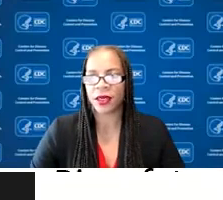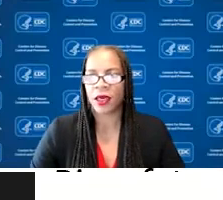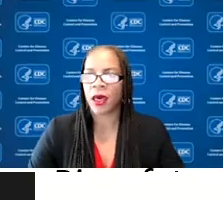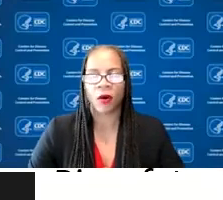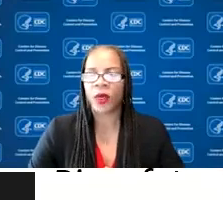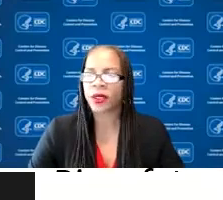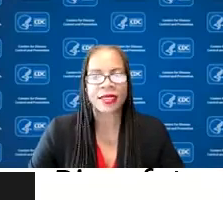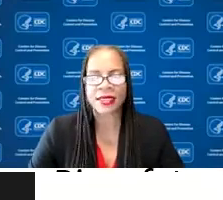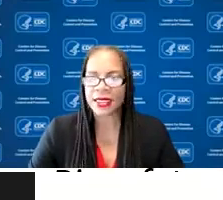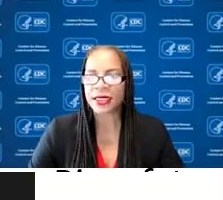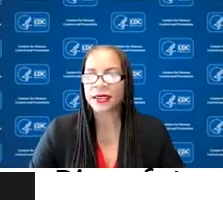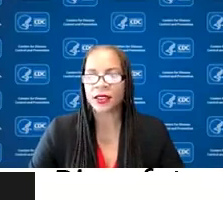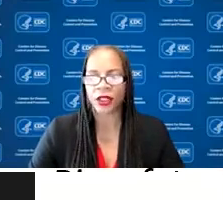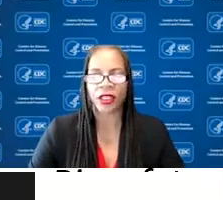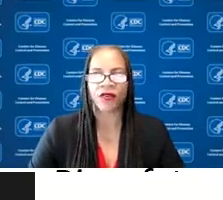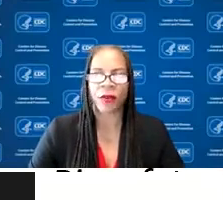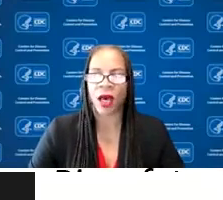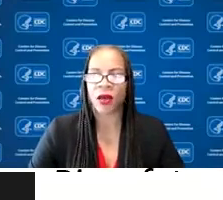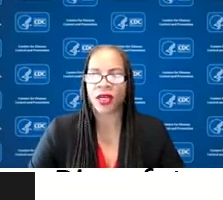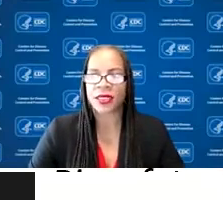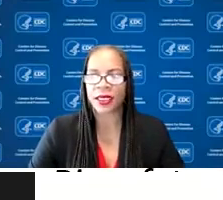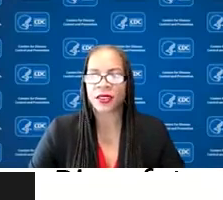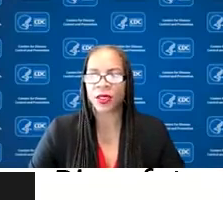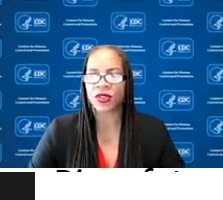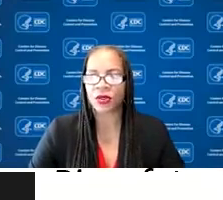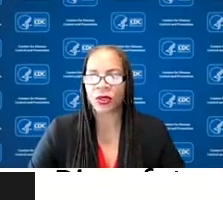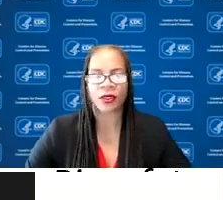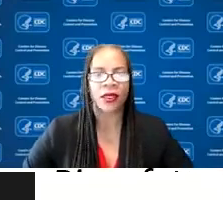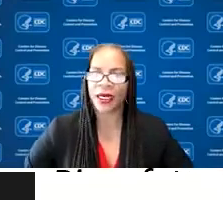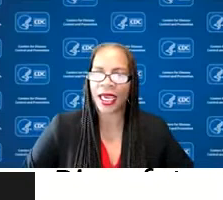We were consistently learning from ongoing studies to be sure, again,